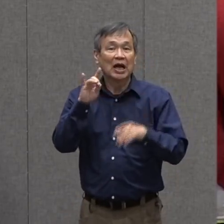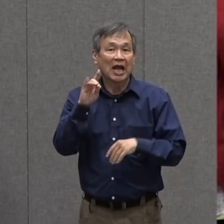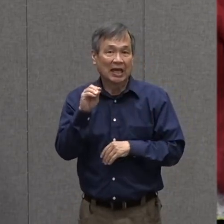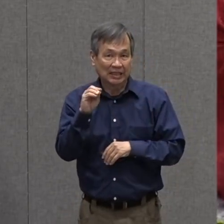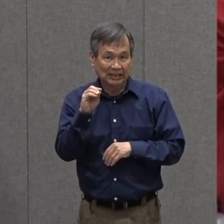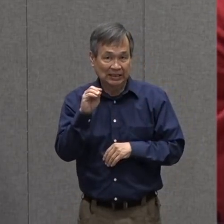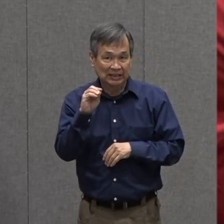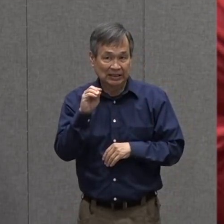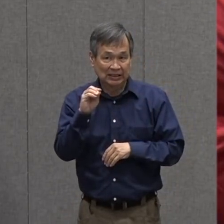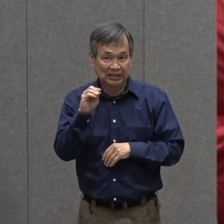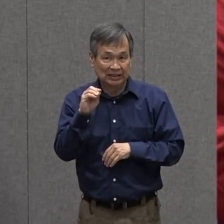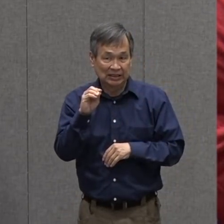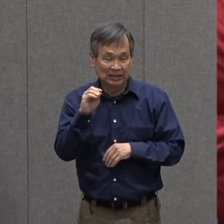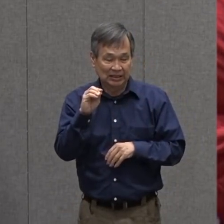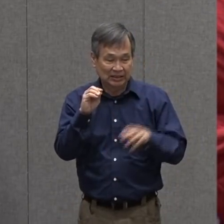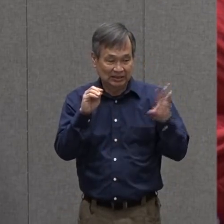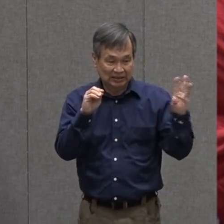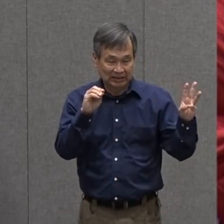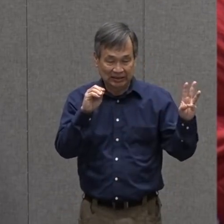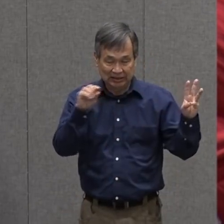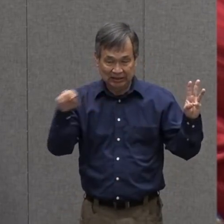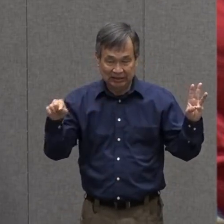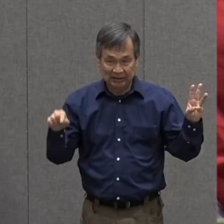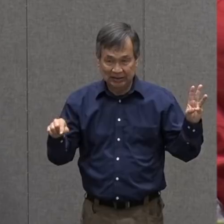and then I just have a six and a seven